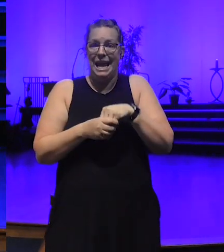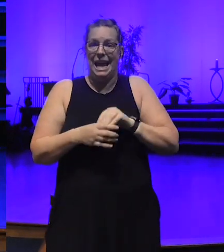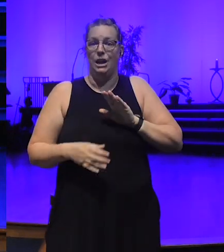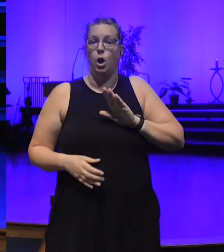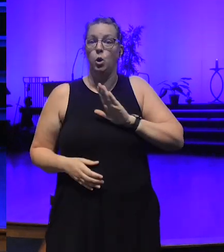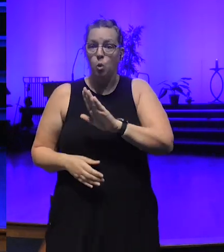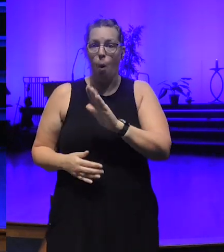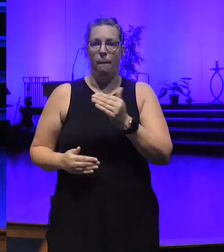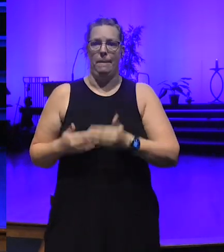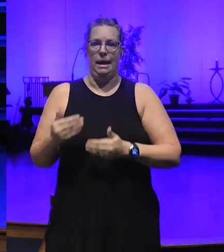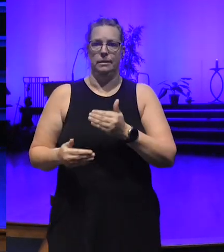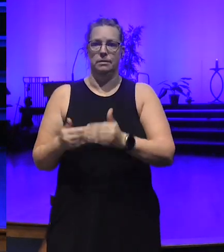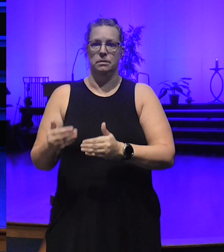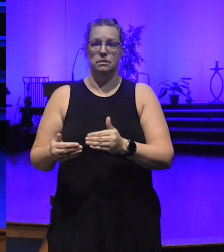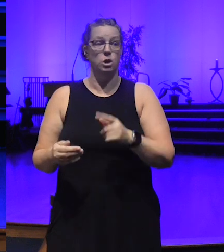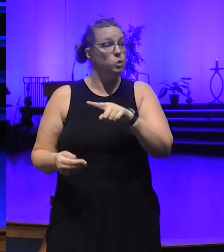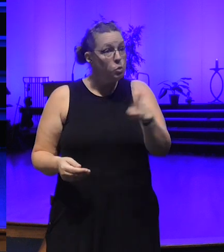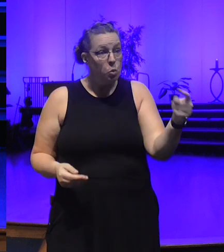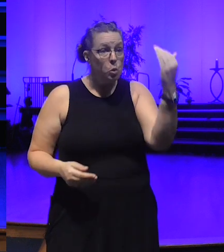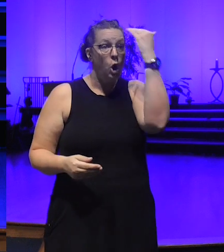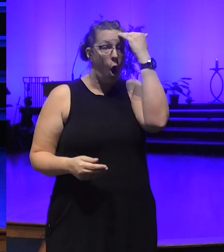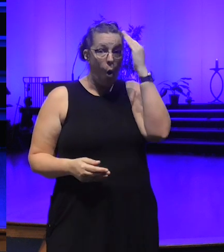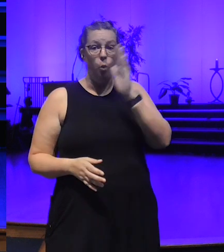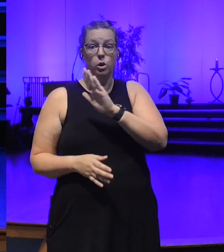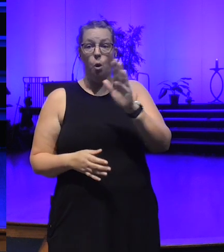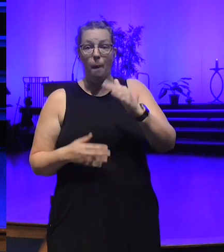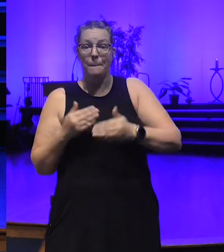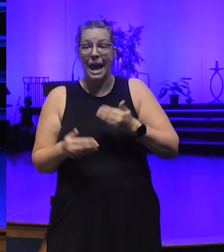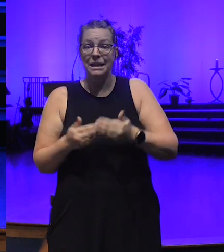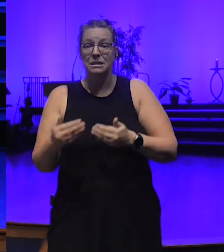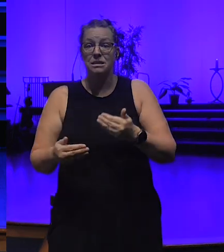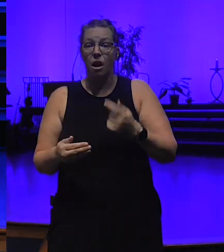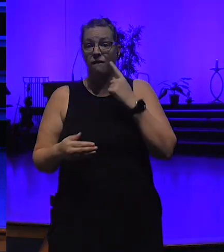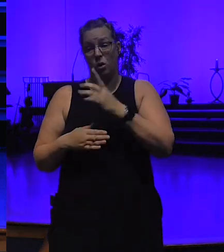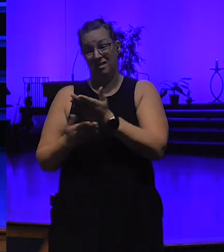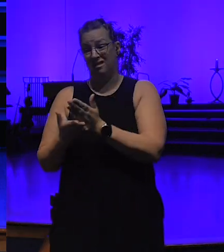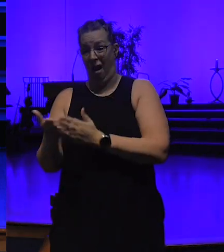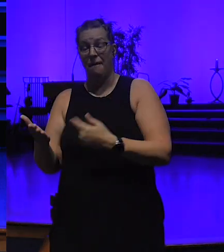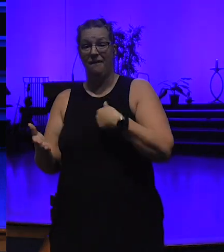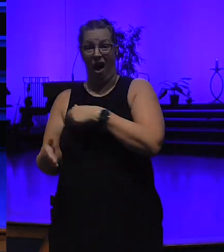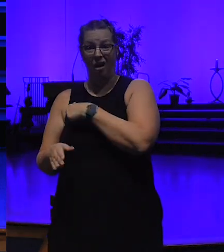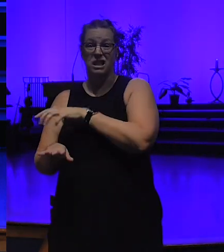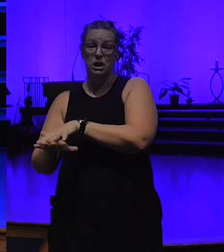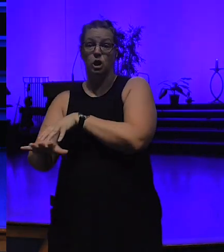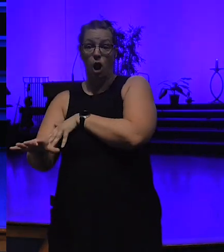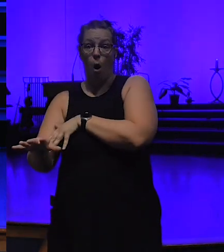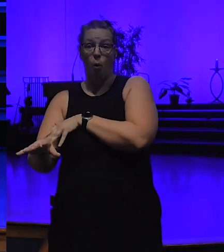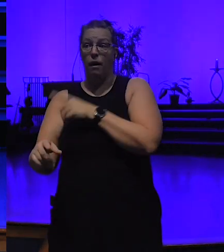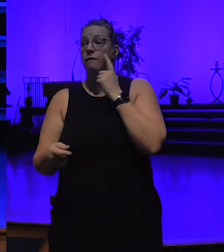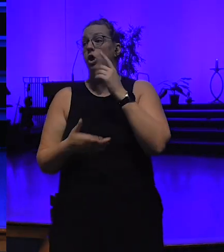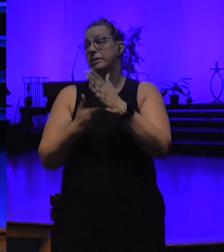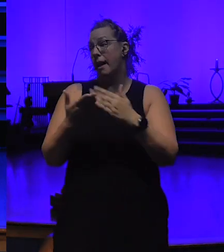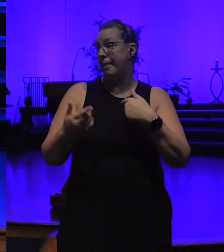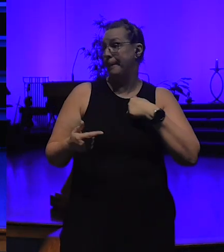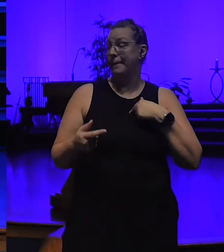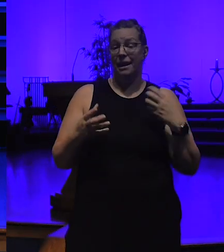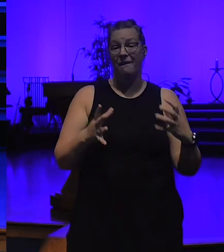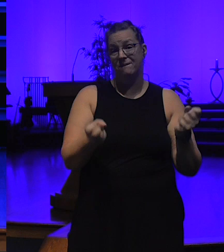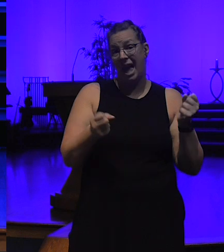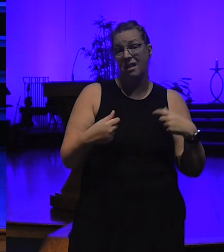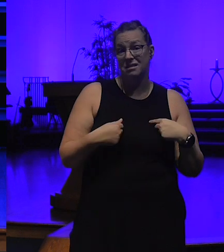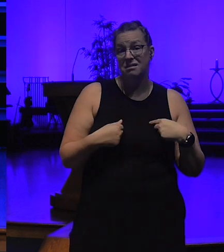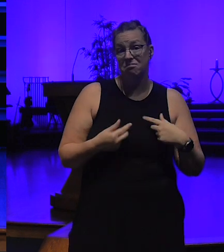pace is for some of us it's slower for some people like me it's pretty fast your pace